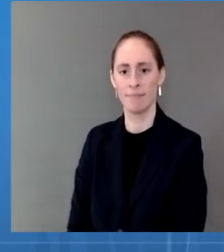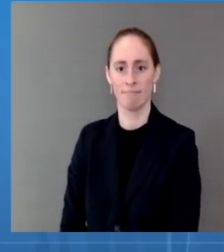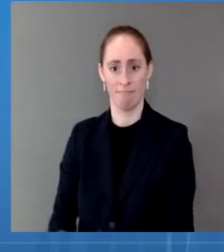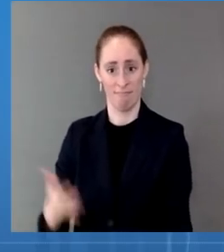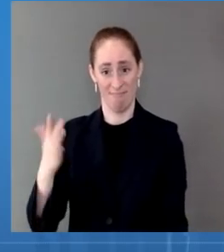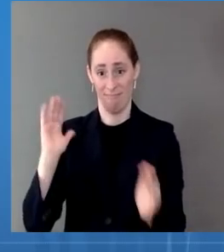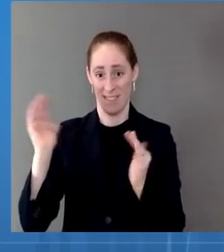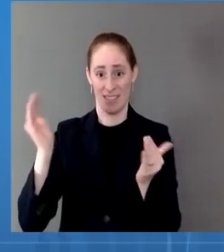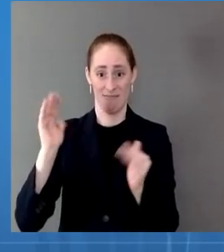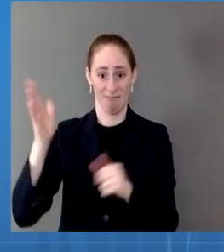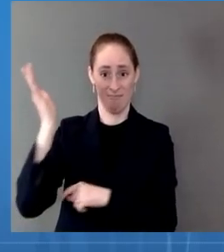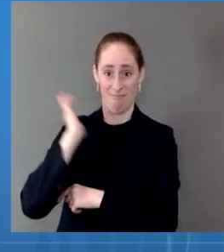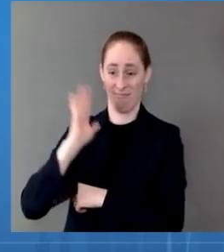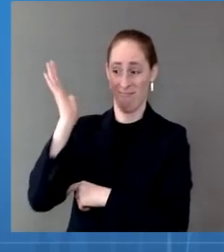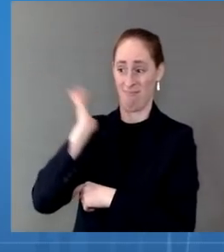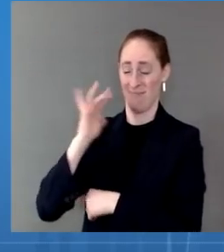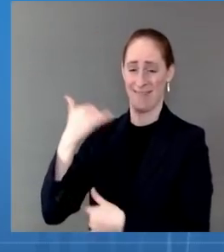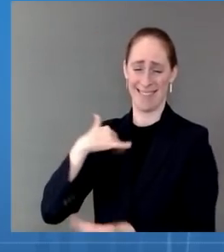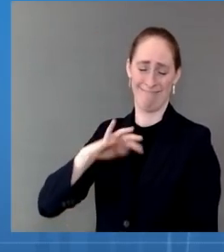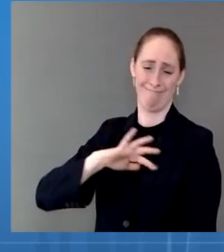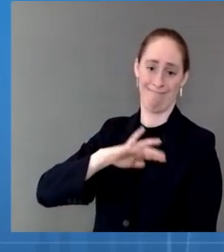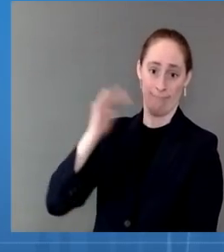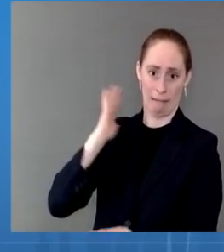free testing at pharmacy and community sites.